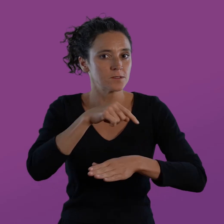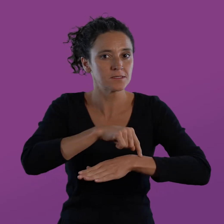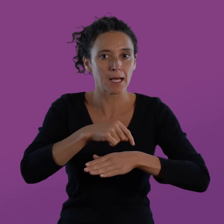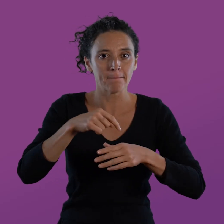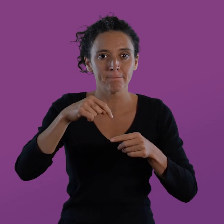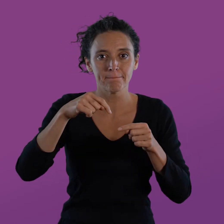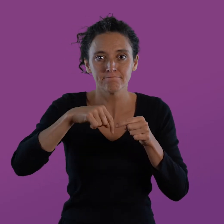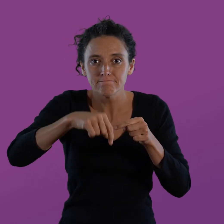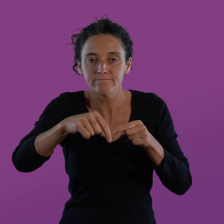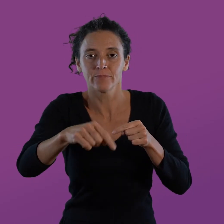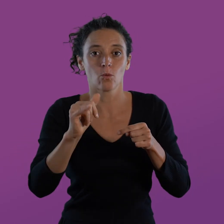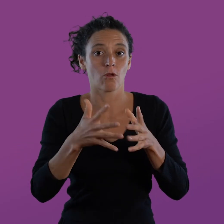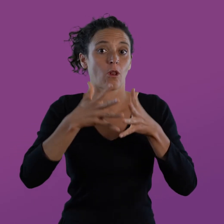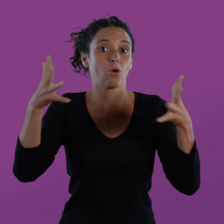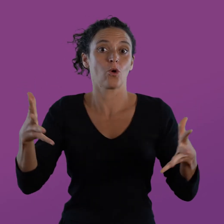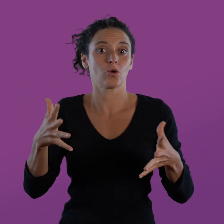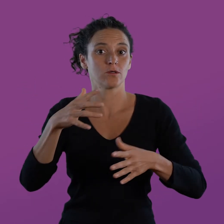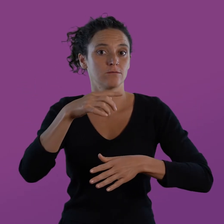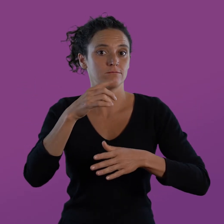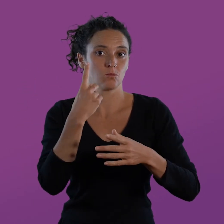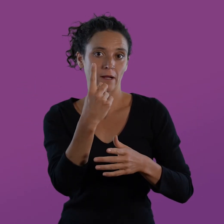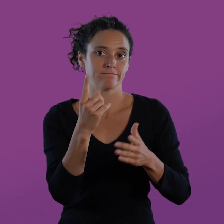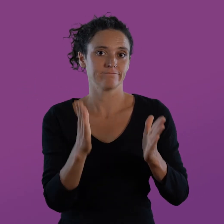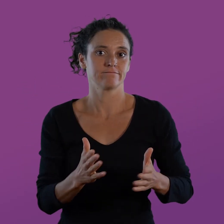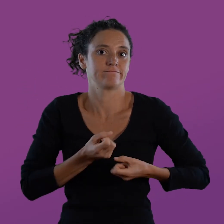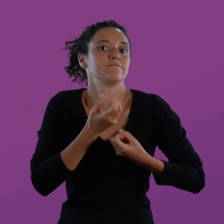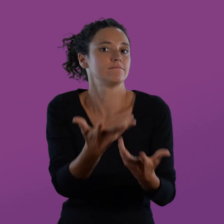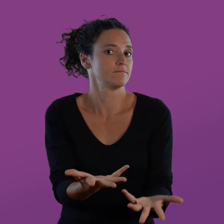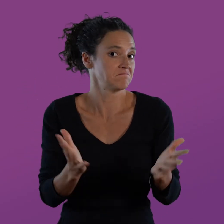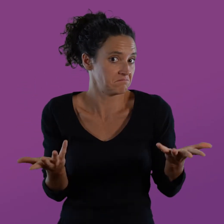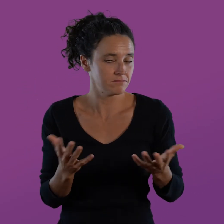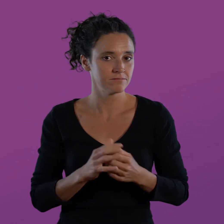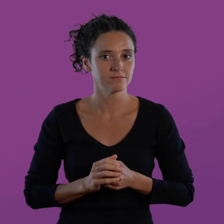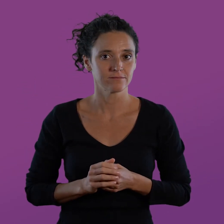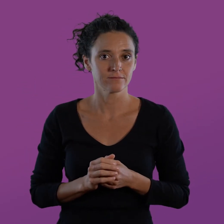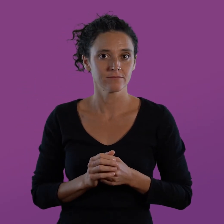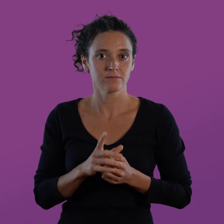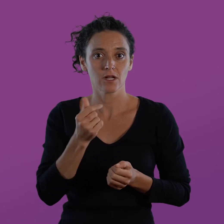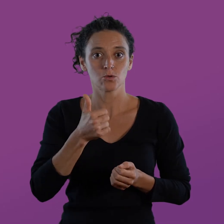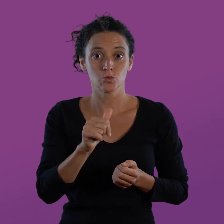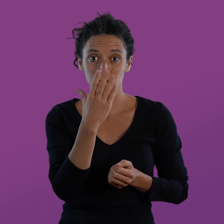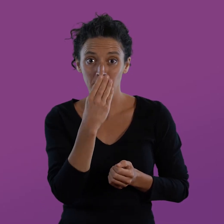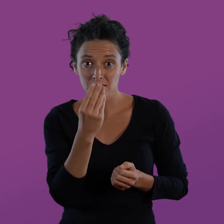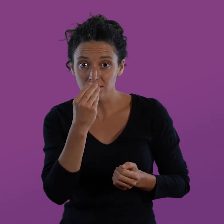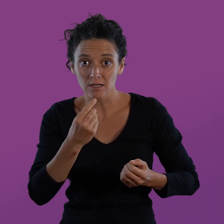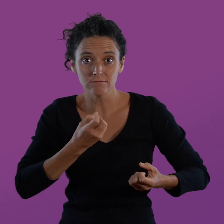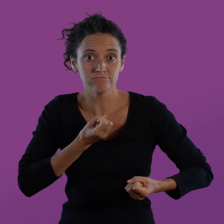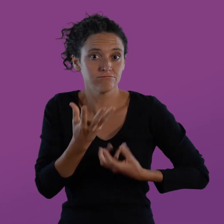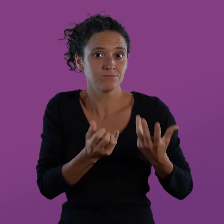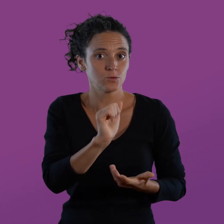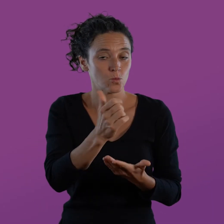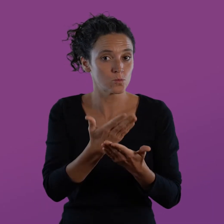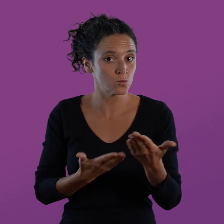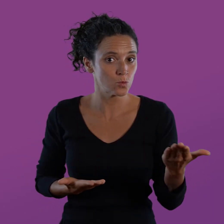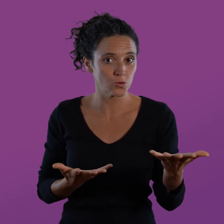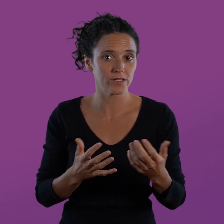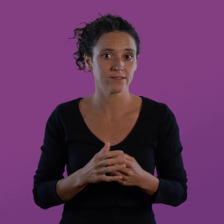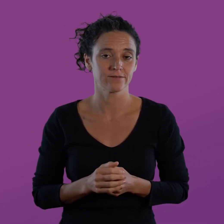who prefer to have multiple short sessions or sessions at a particular time of day. Others may prefer to share their experience with the help of pictures.